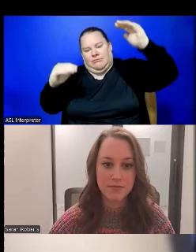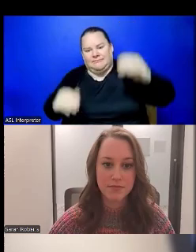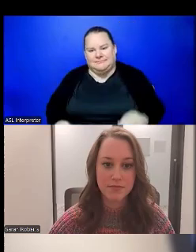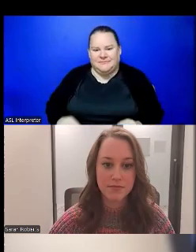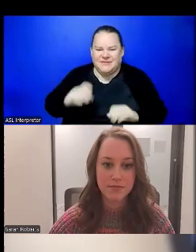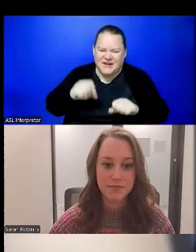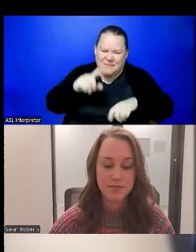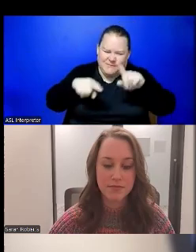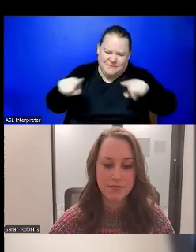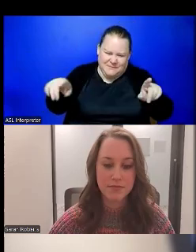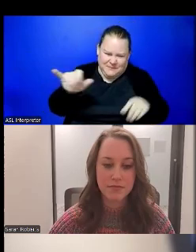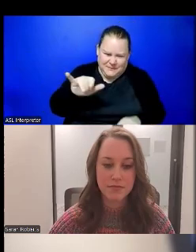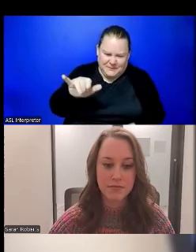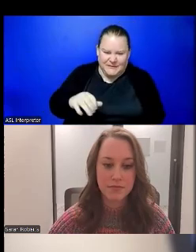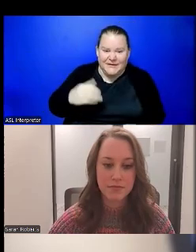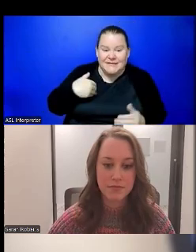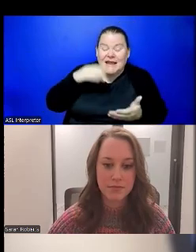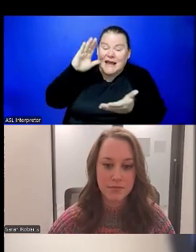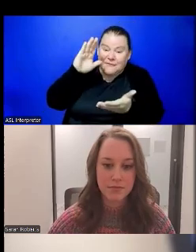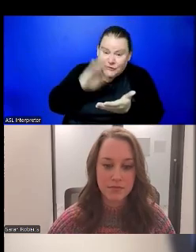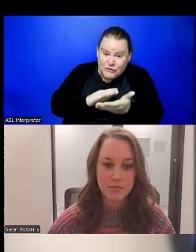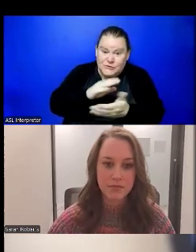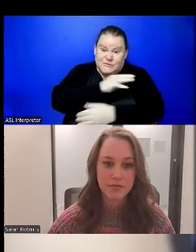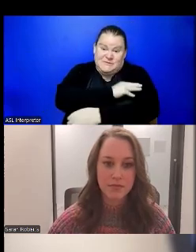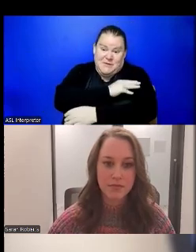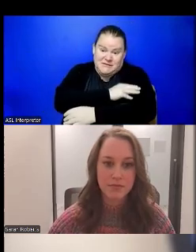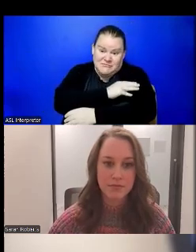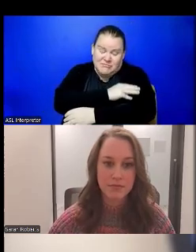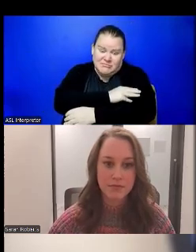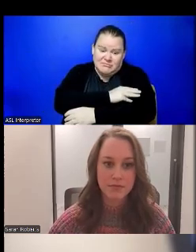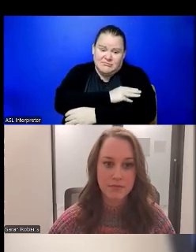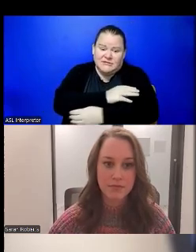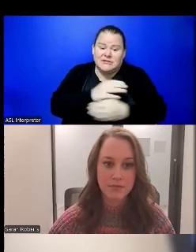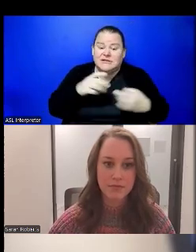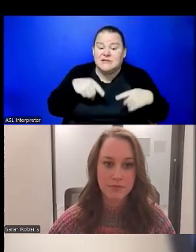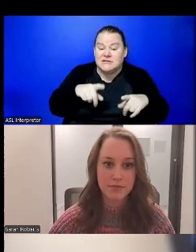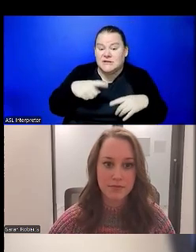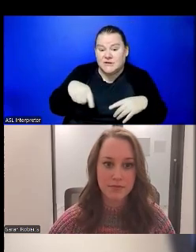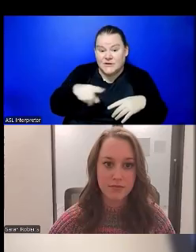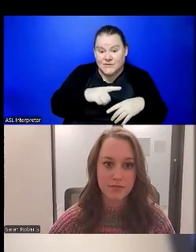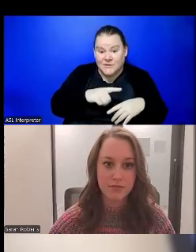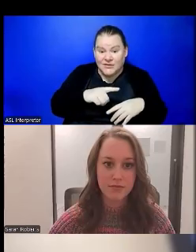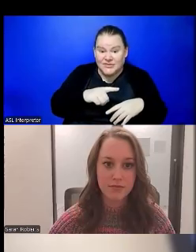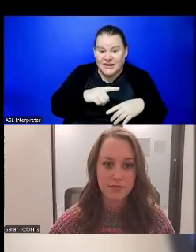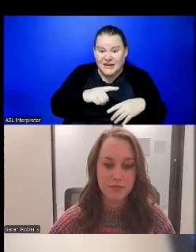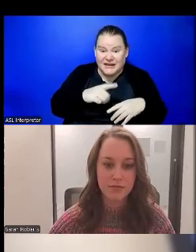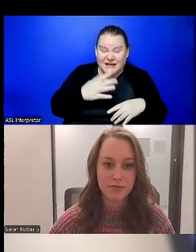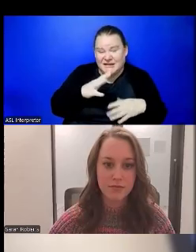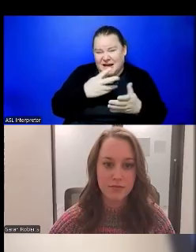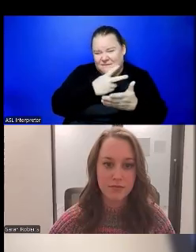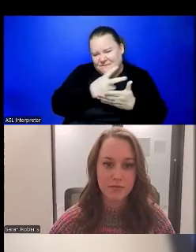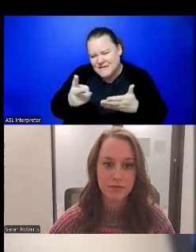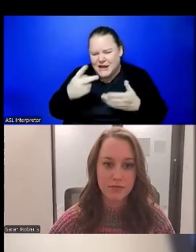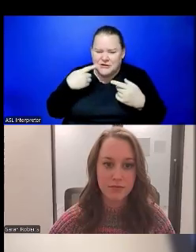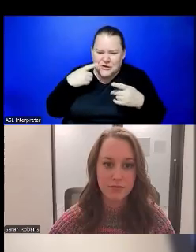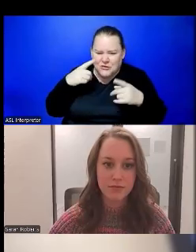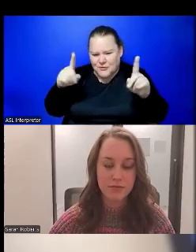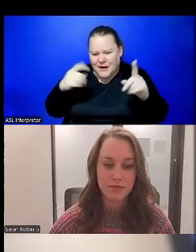have reduced lean muscle mass. So while they are, for the most part, failure to thrive and have pretty low weight, that tissue